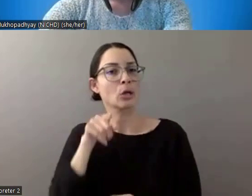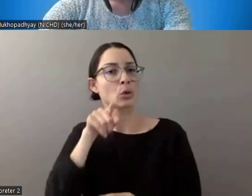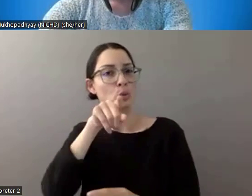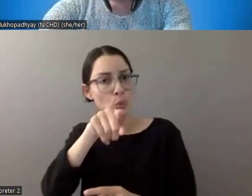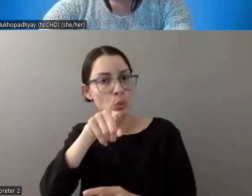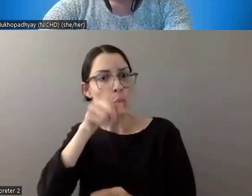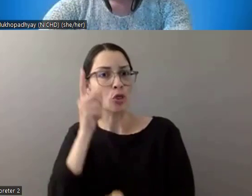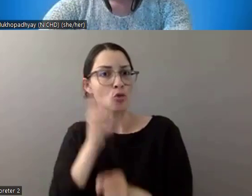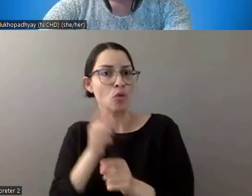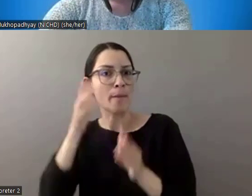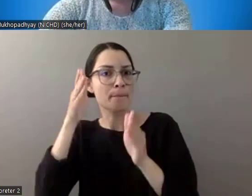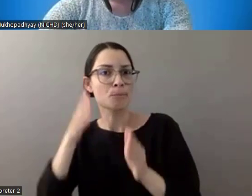Charles Anson: Okay. Thank you, Anne.